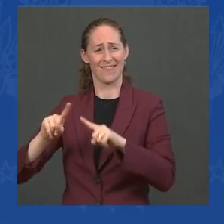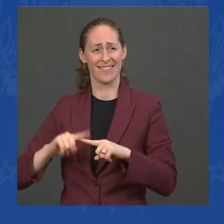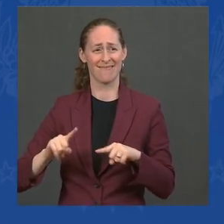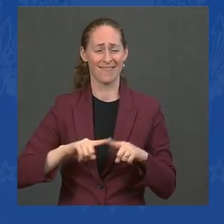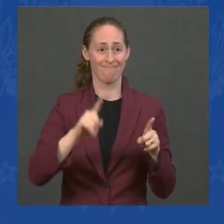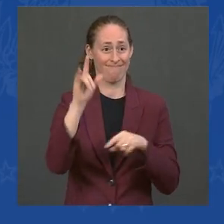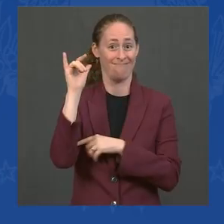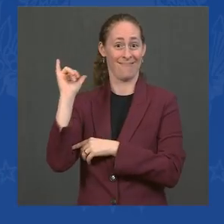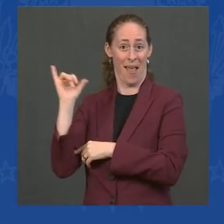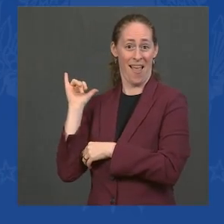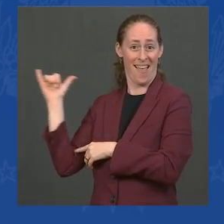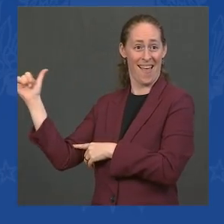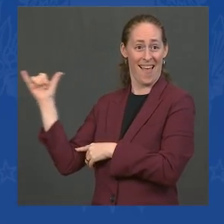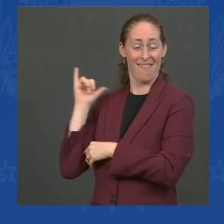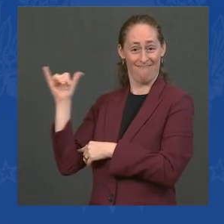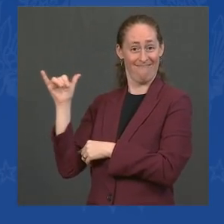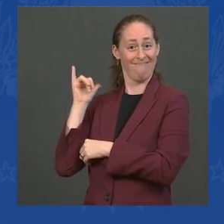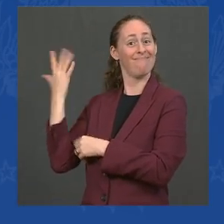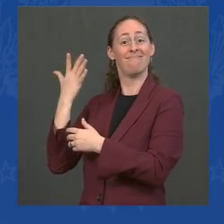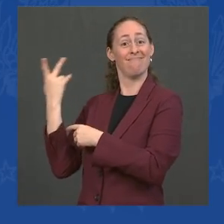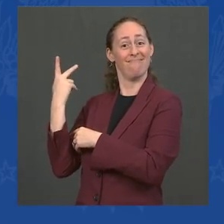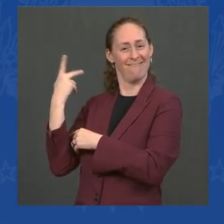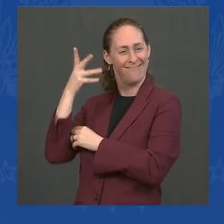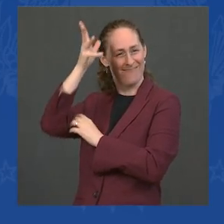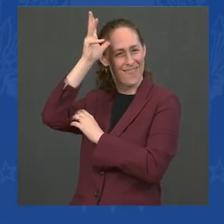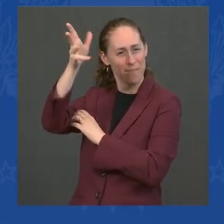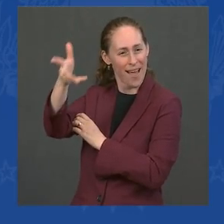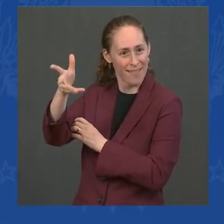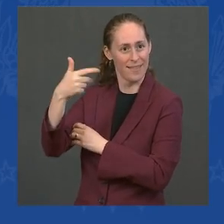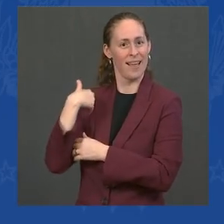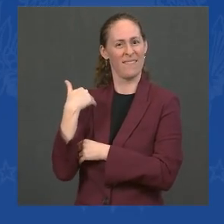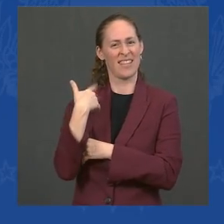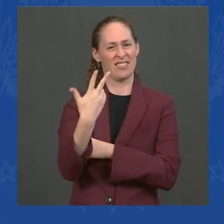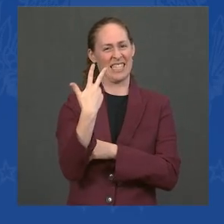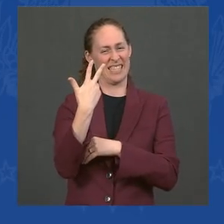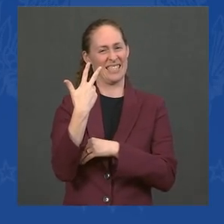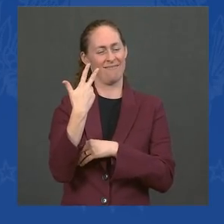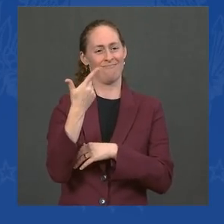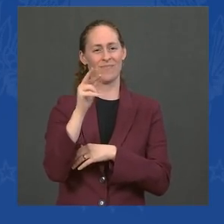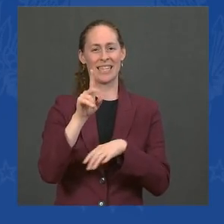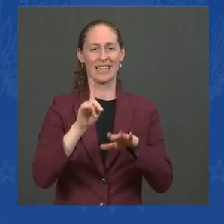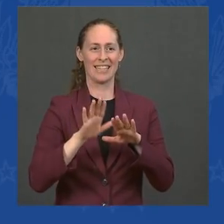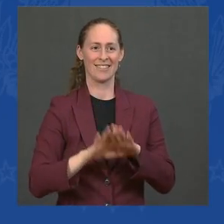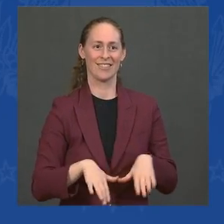I'm a grandfather of three young grandchildren who are not yet able to get vaccinated.